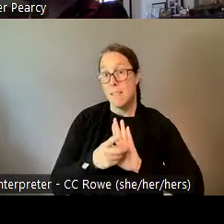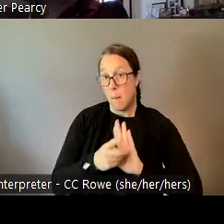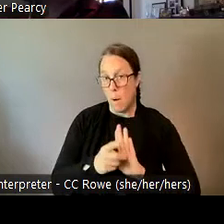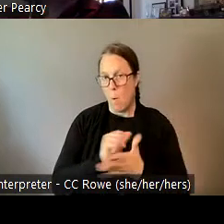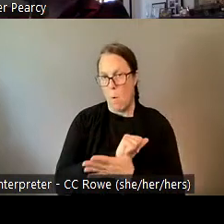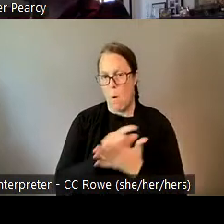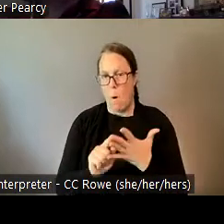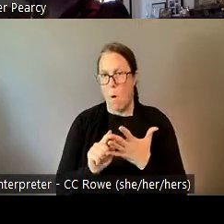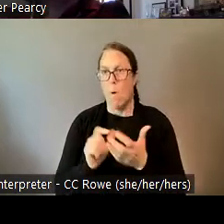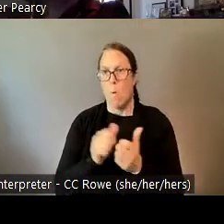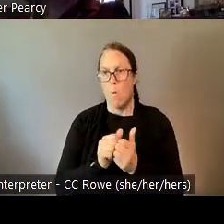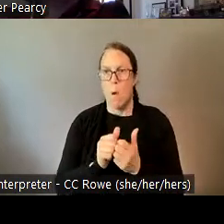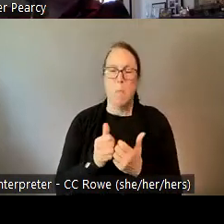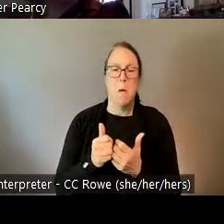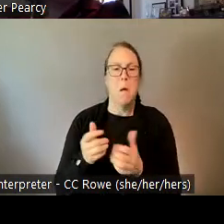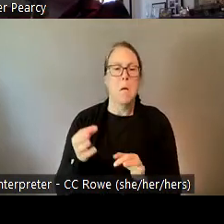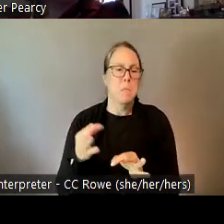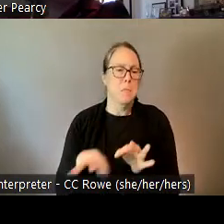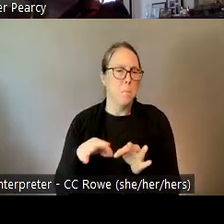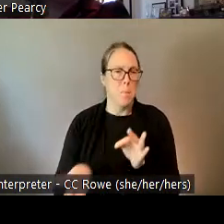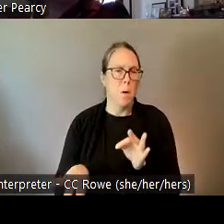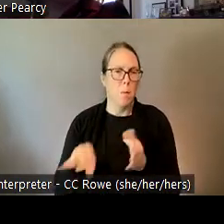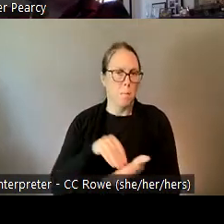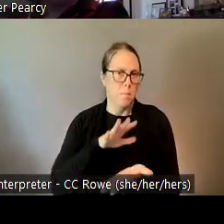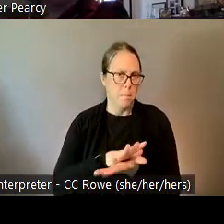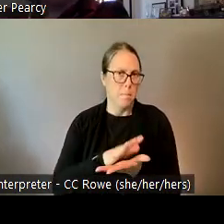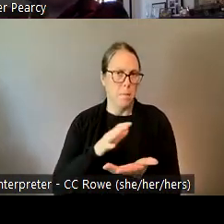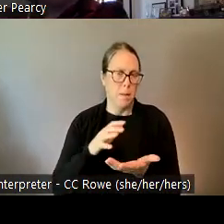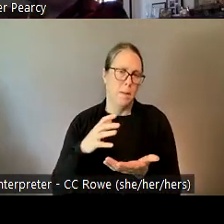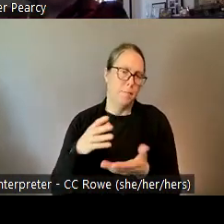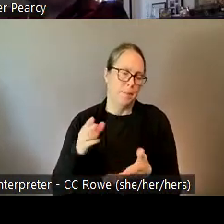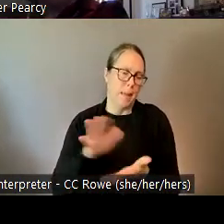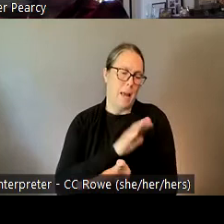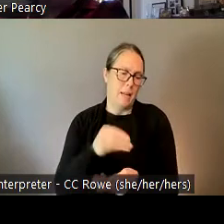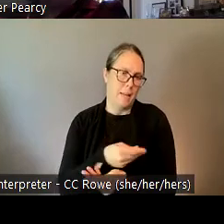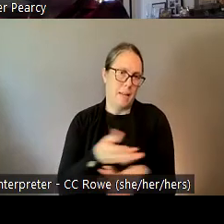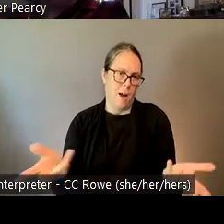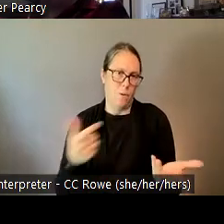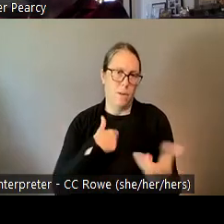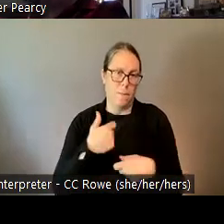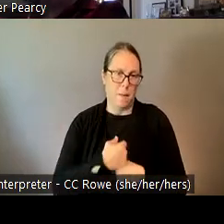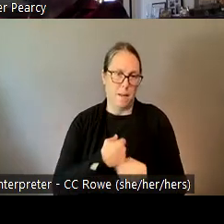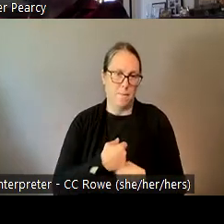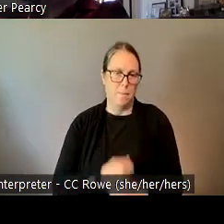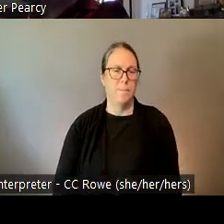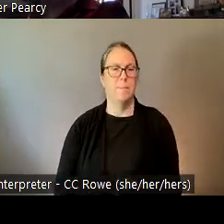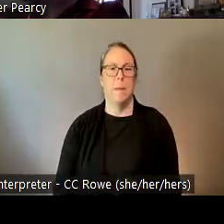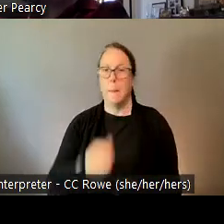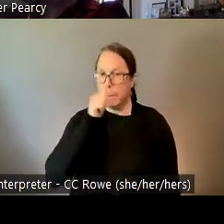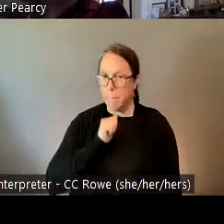with a little, very simplistic handout that I've created. So just bear with us as we get through these,